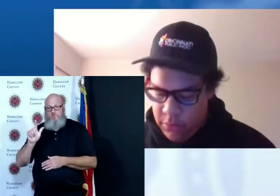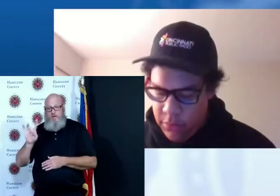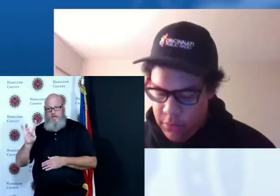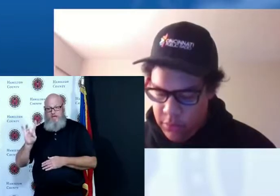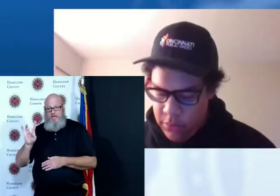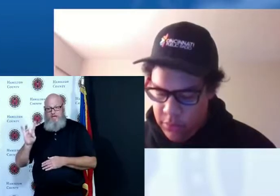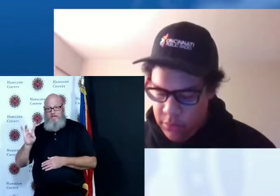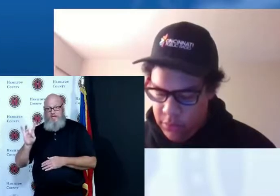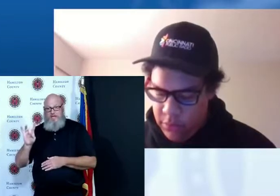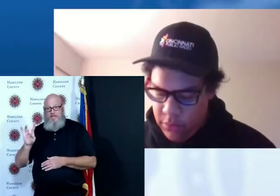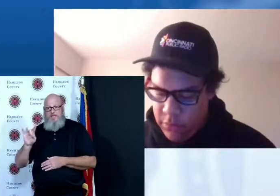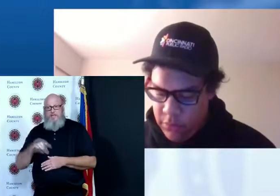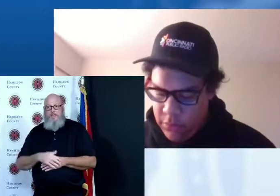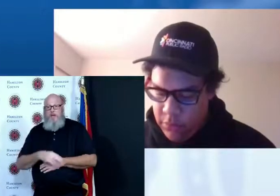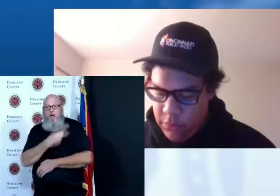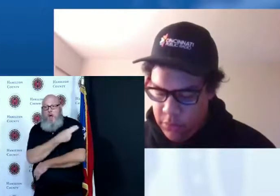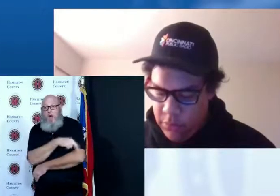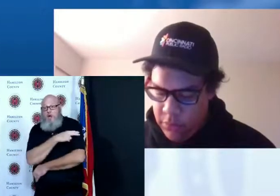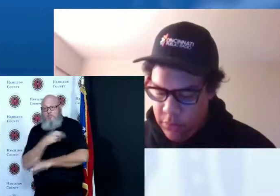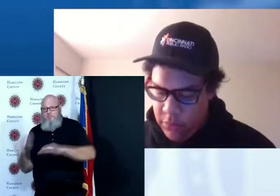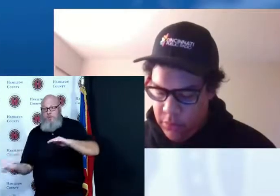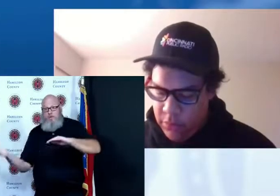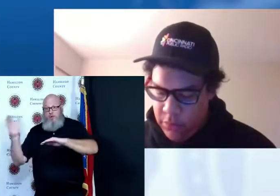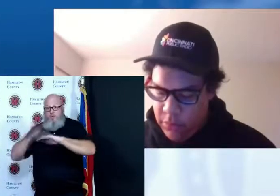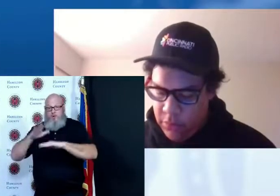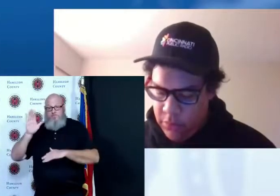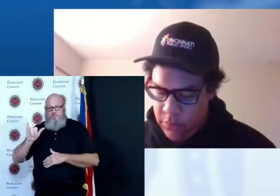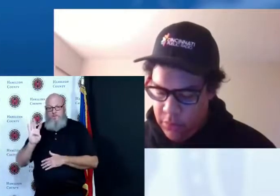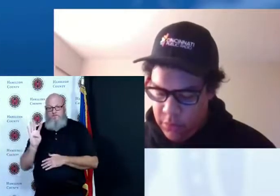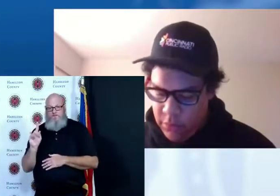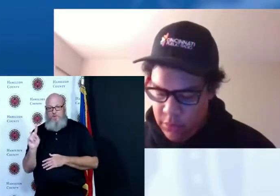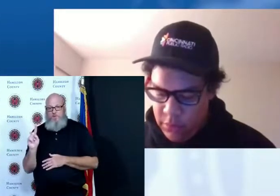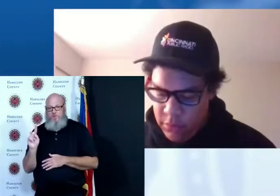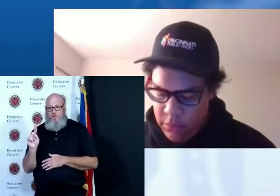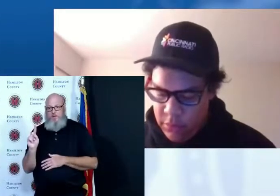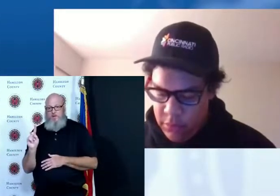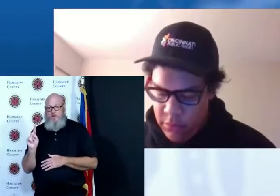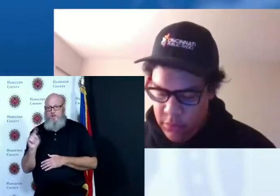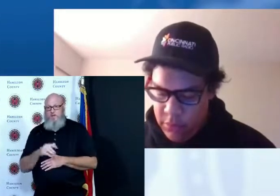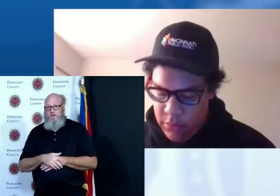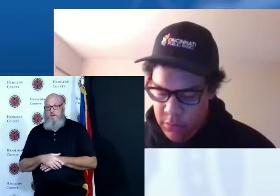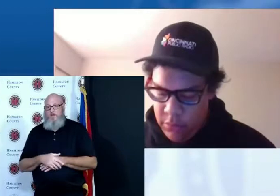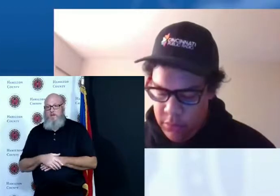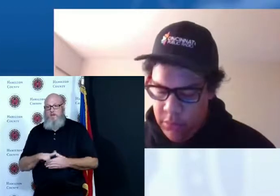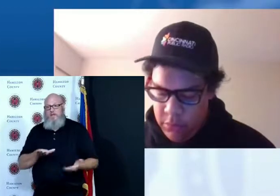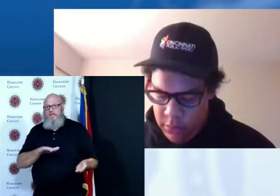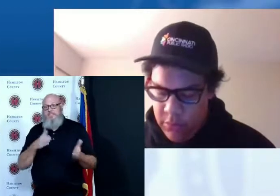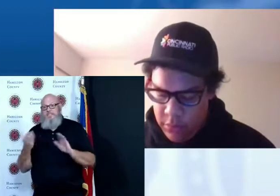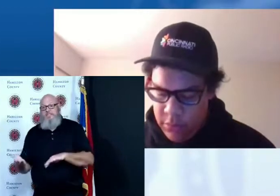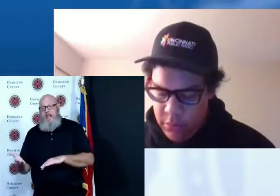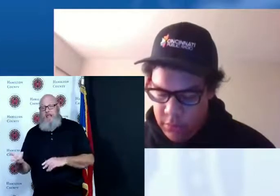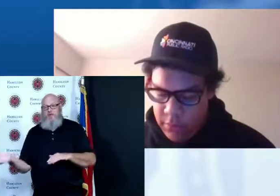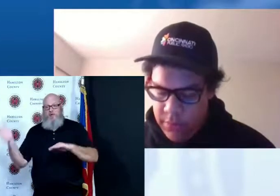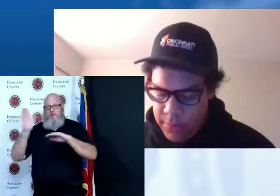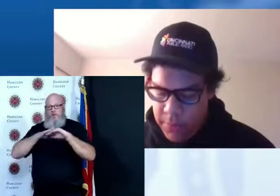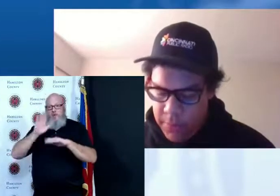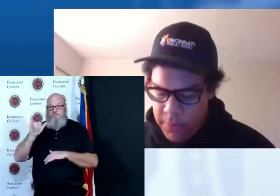hospitalizations is forty one and the increase for deaths is fifteen as you can see that's